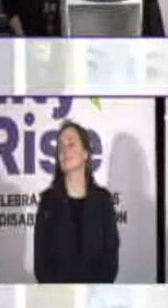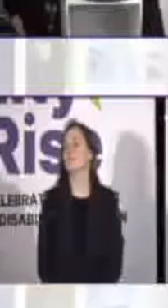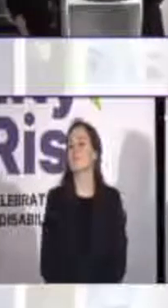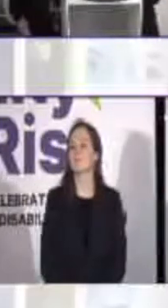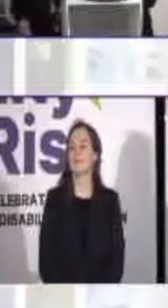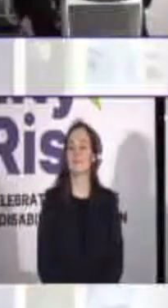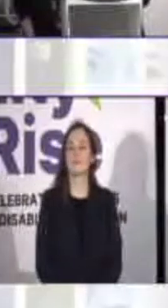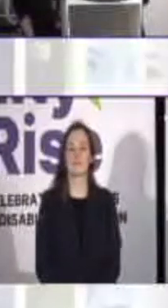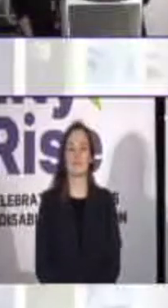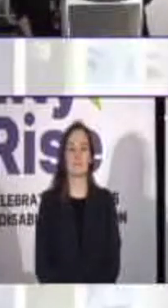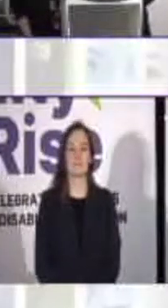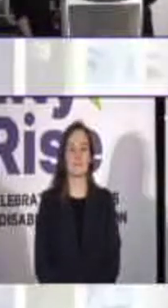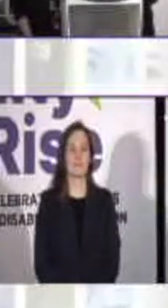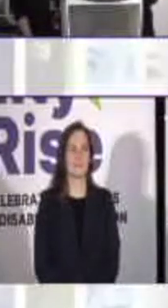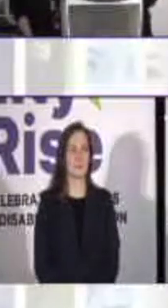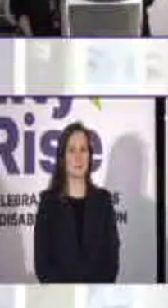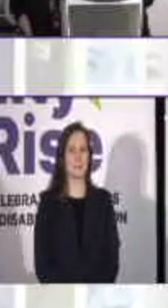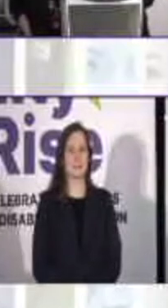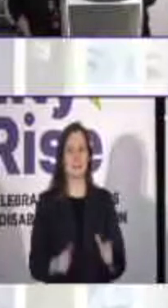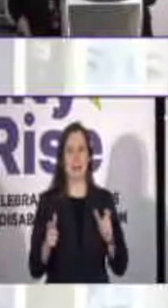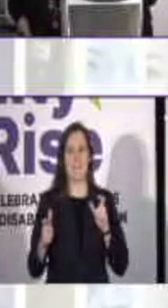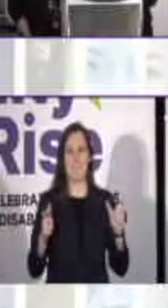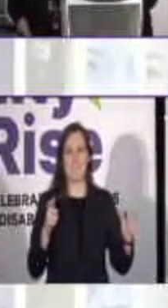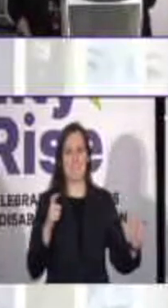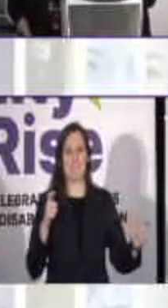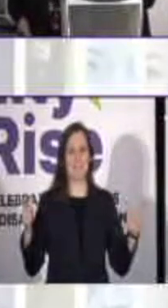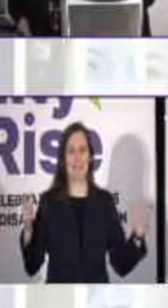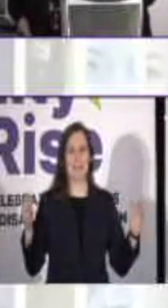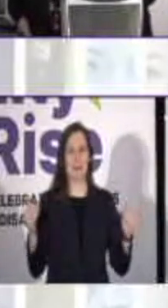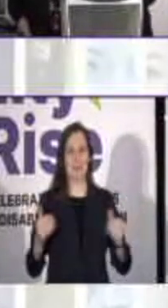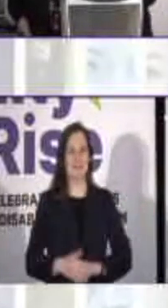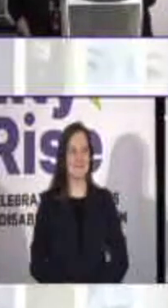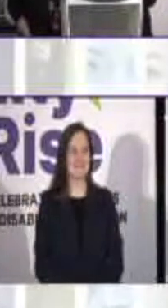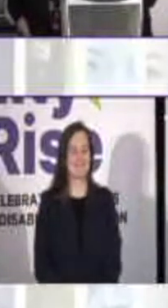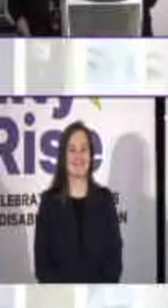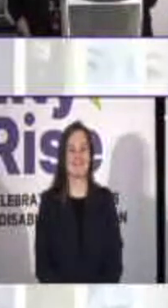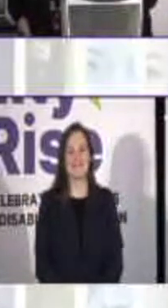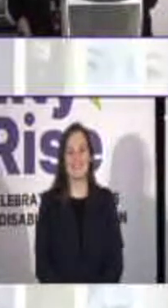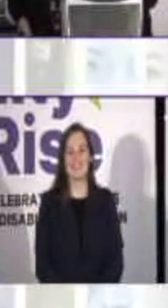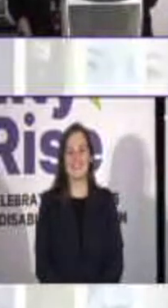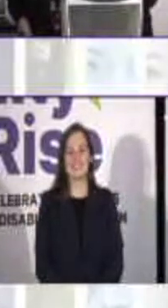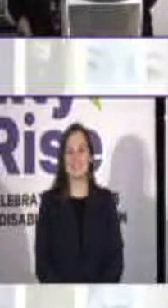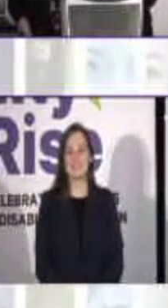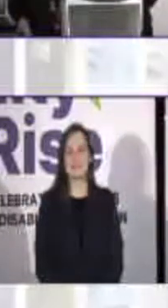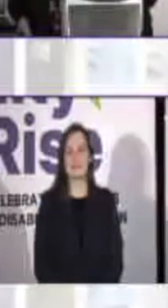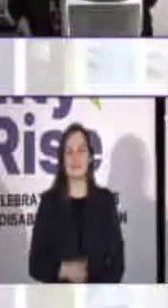THIS IS A BIG ROOM! I WILL START WITH MY VISUAL DESCRIPTION.